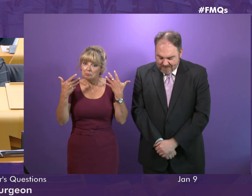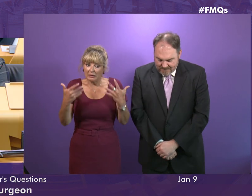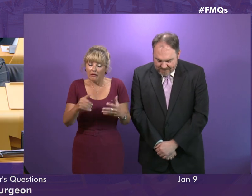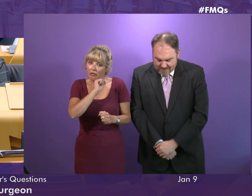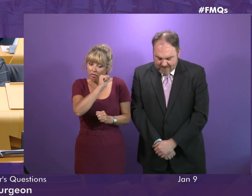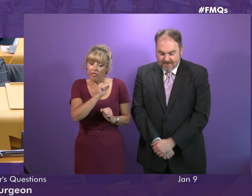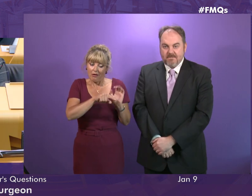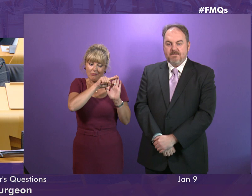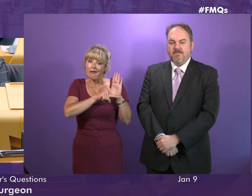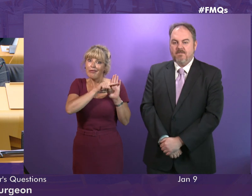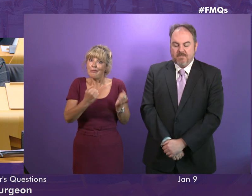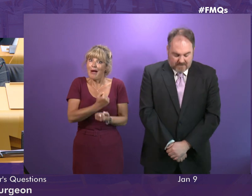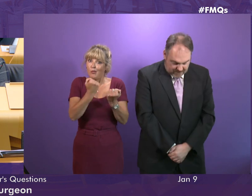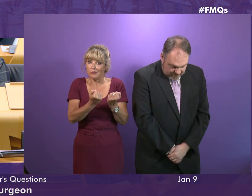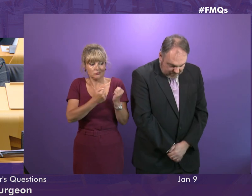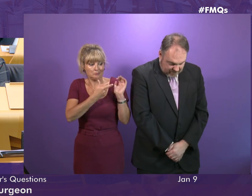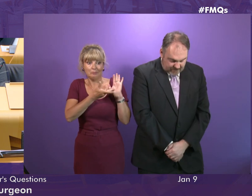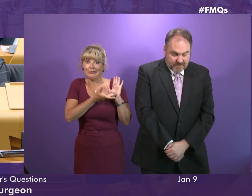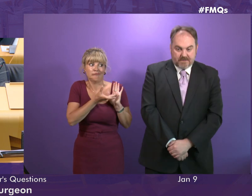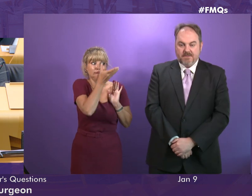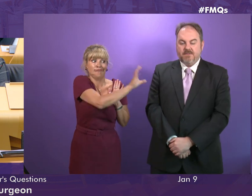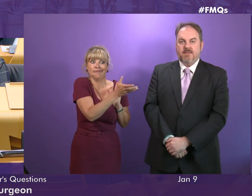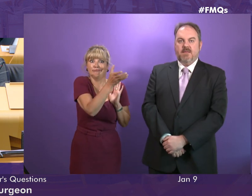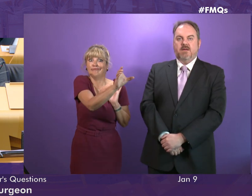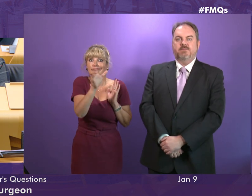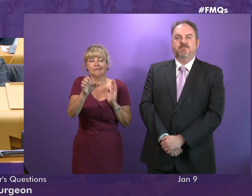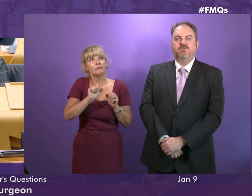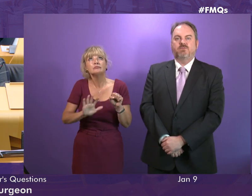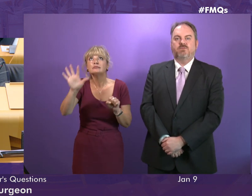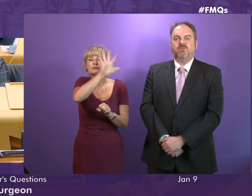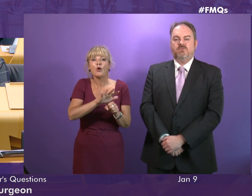and it is for local government to decide how to use them. As on any other use of powers,